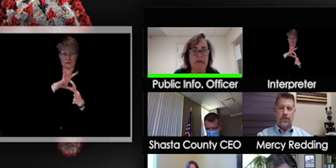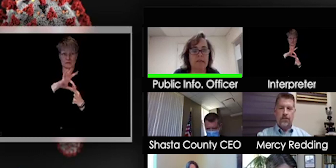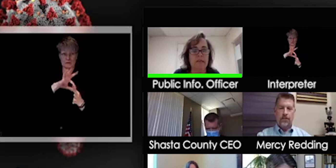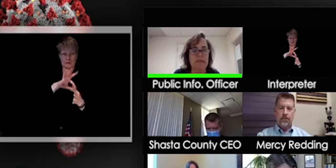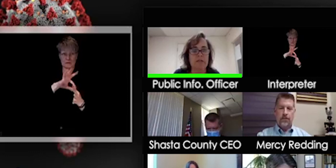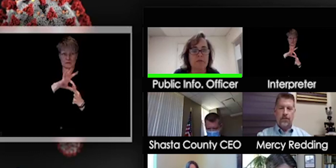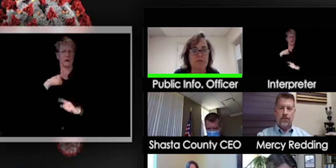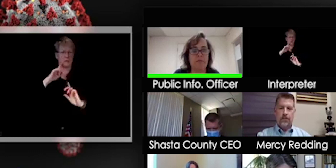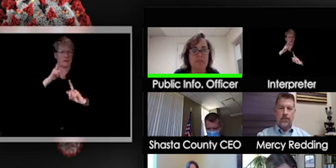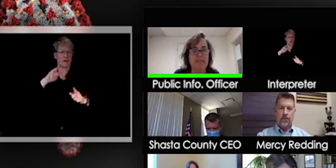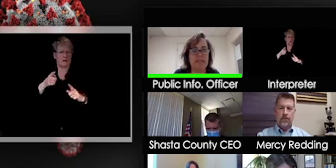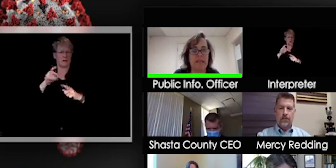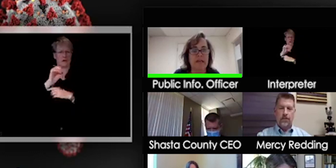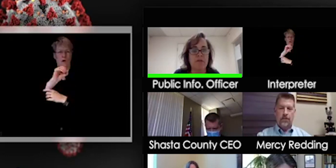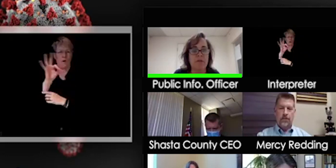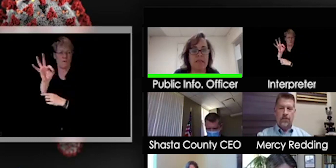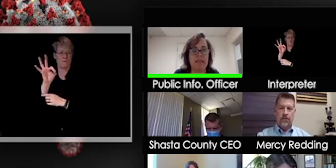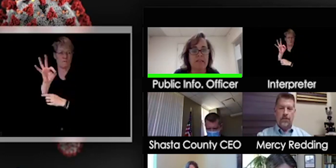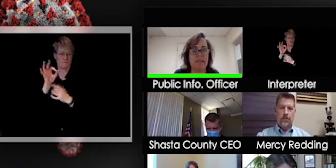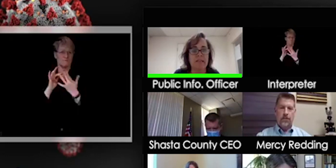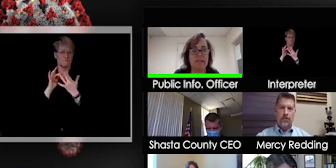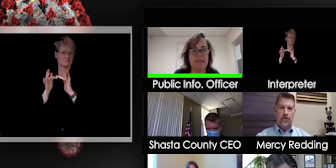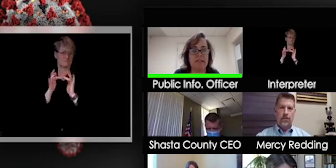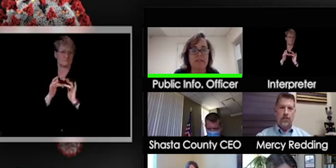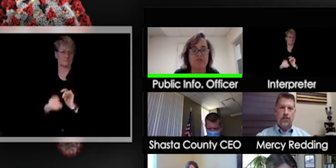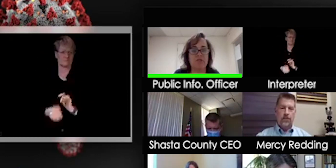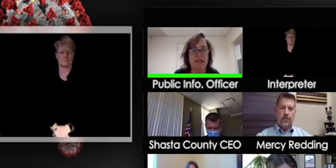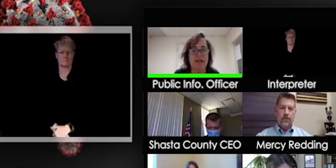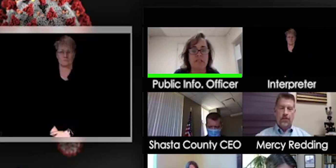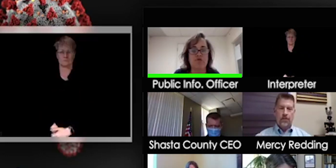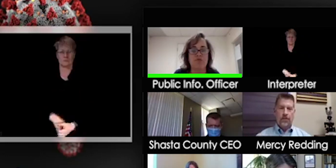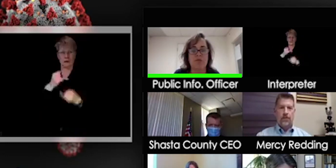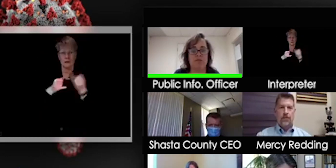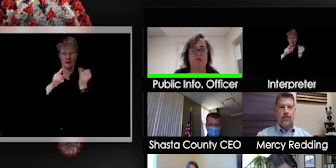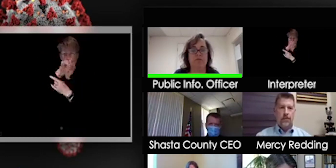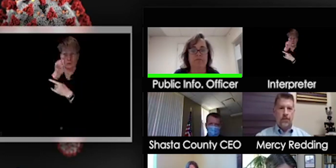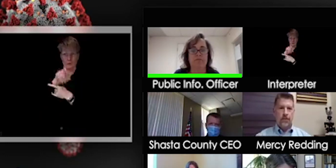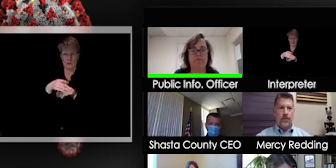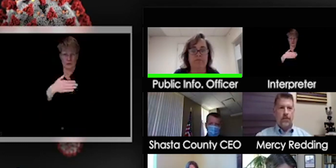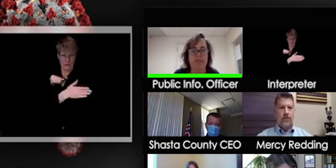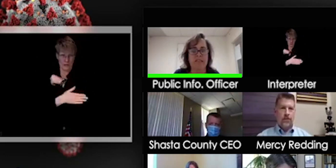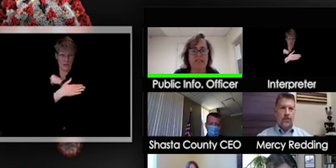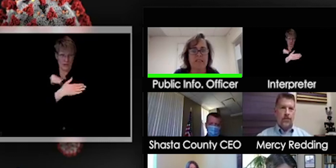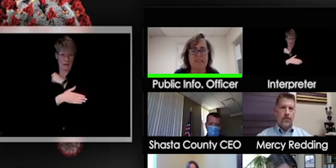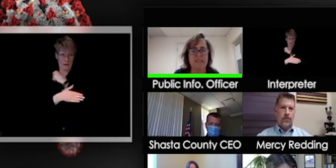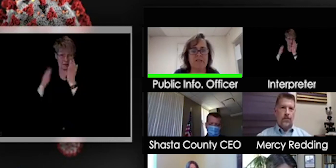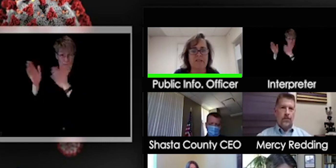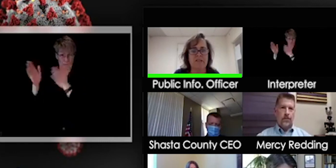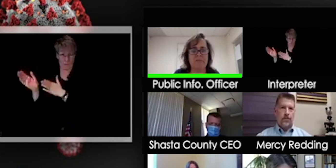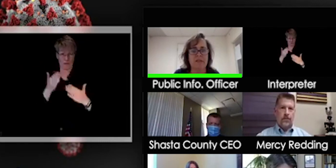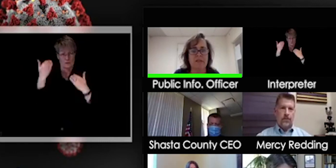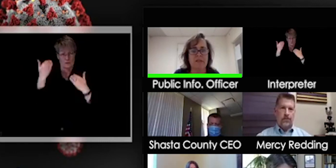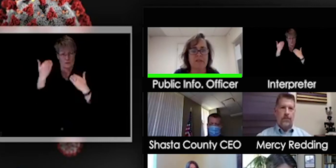the last one would be, does the county plan to limit intercounty travel? It's not a decision